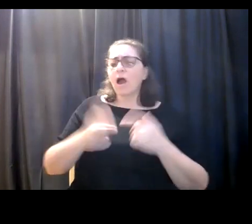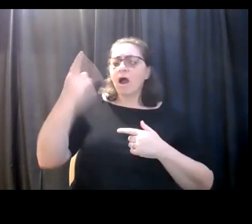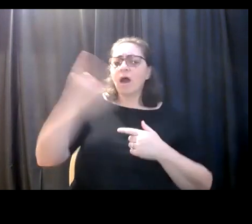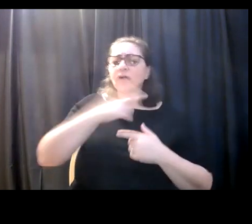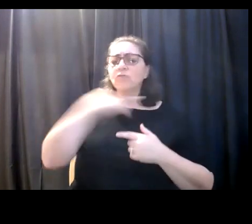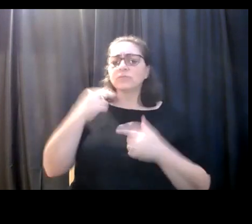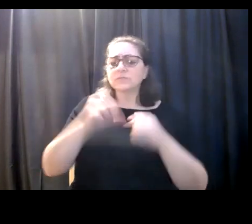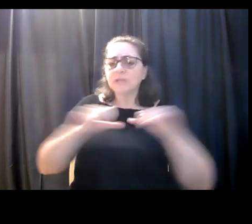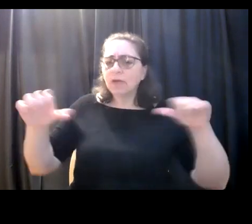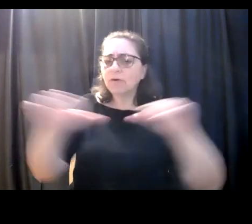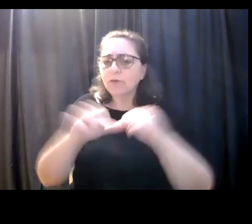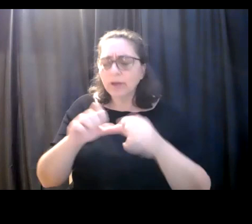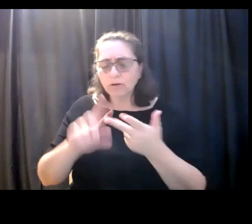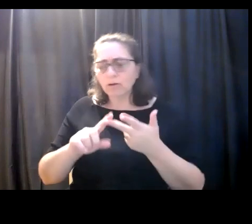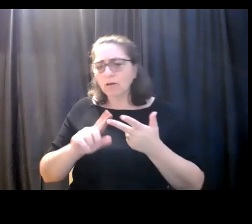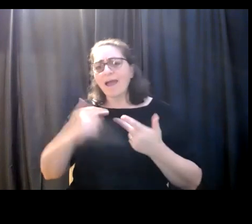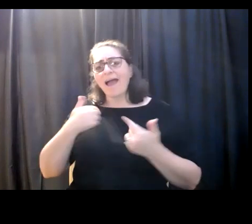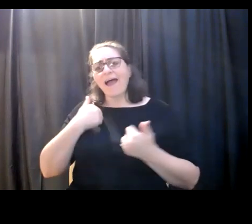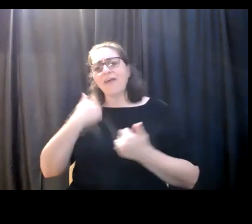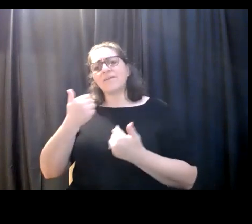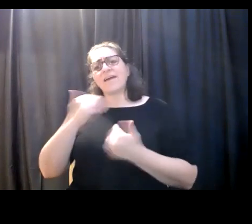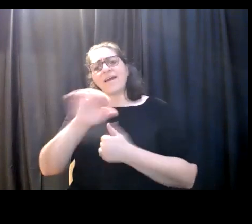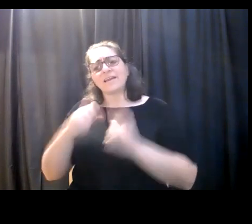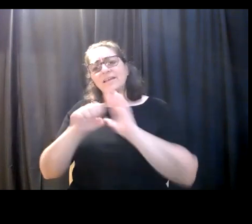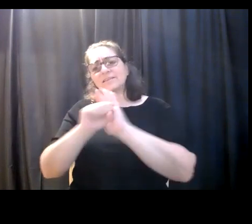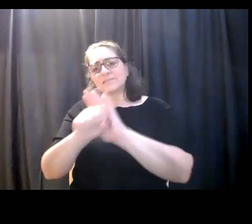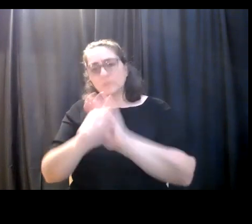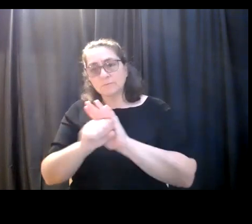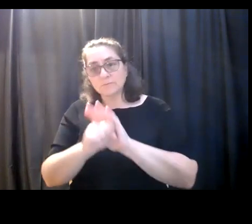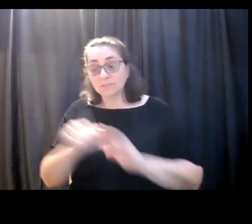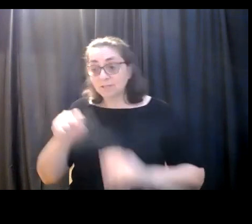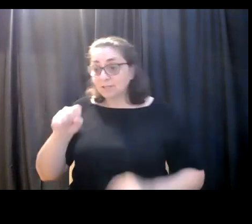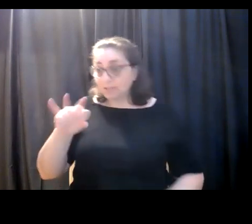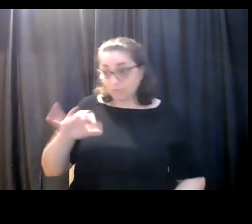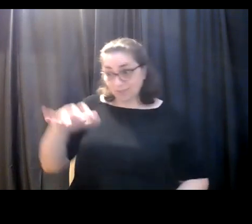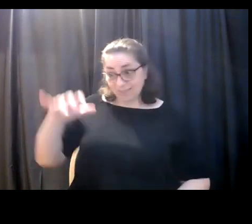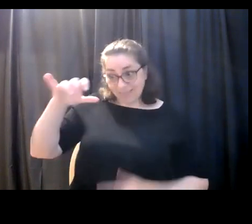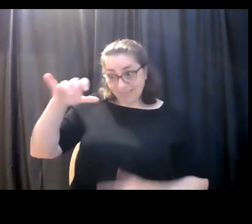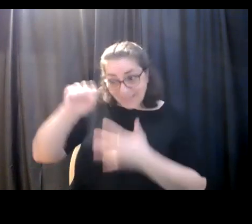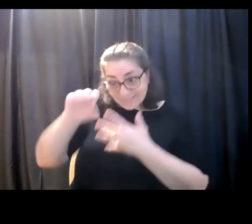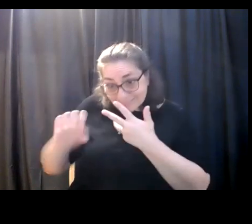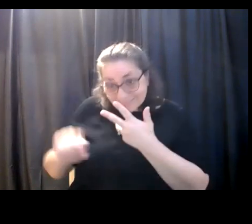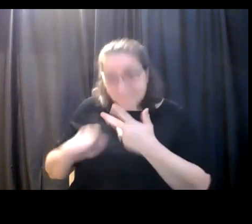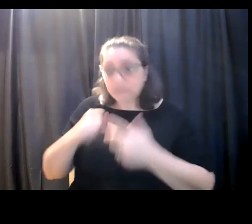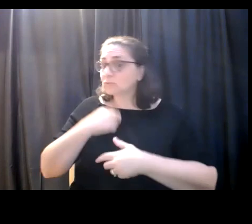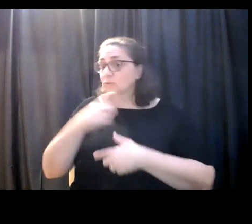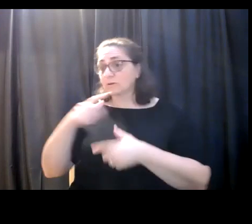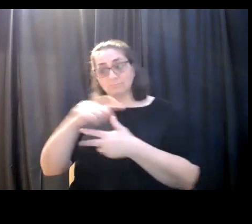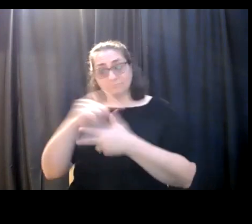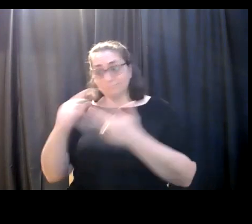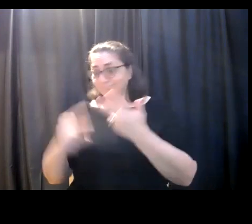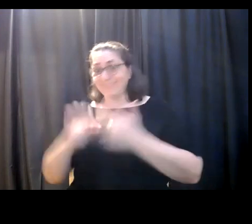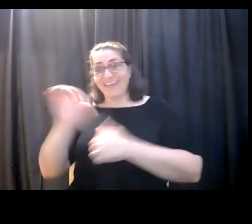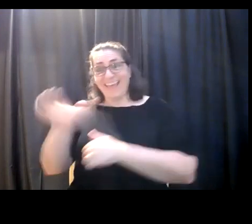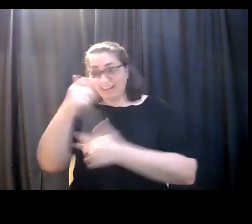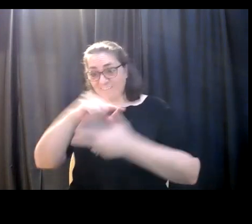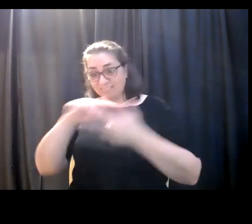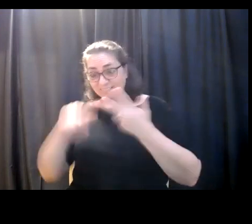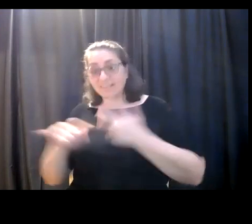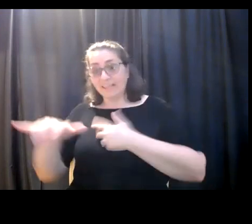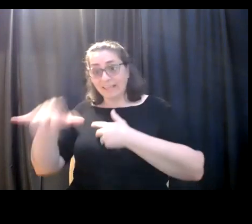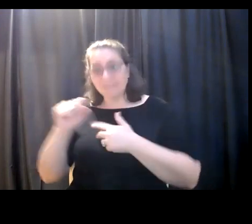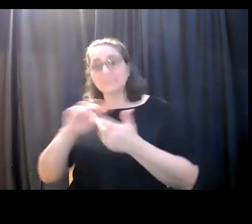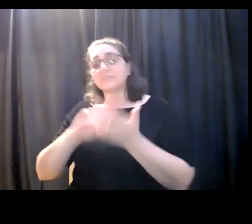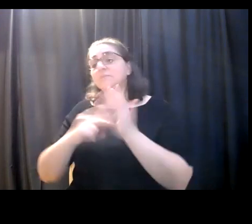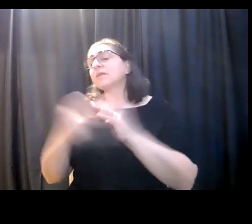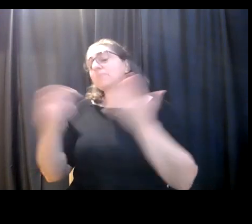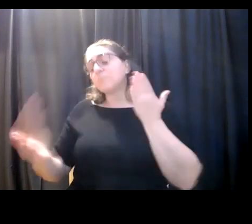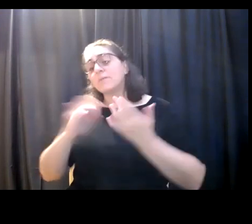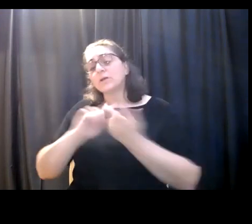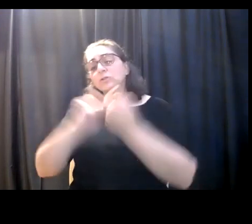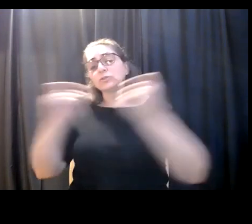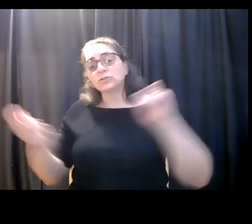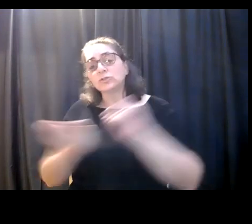We rapidly shifted from in person to virtual visits. I think these can provide a unique